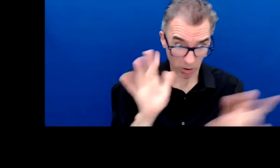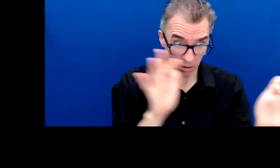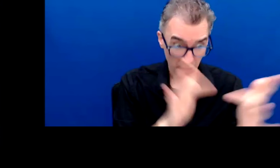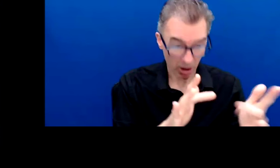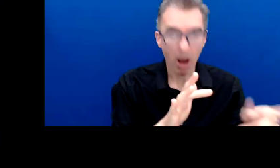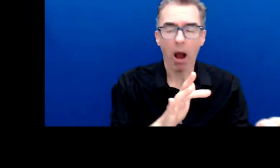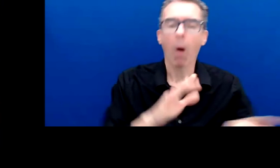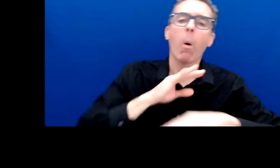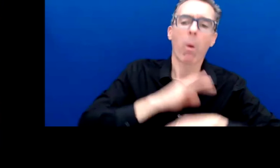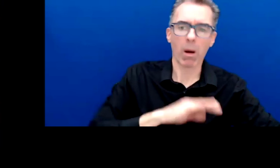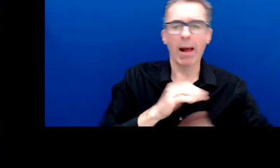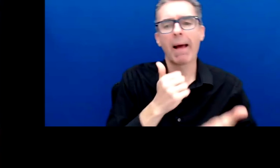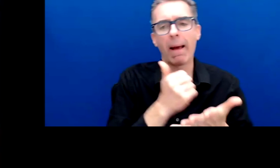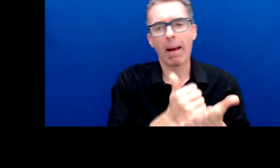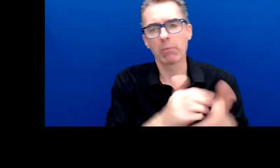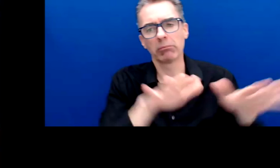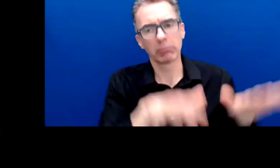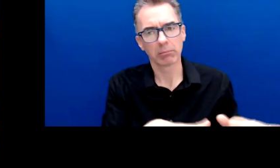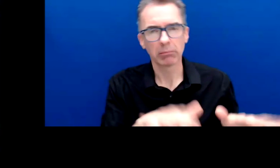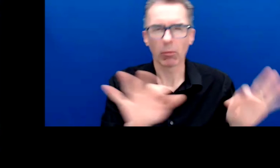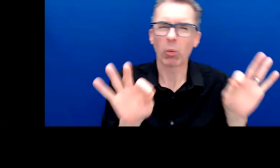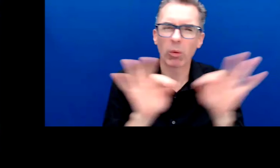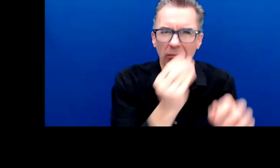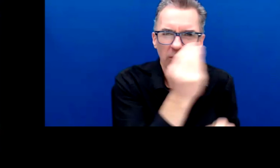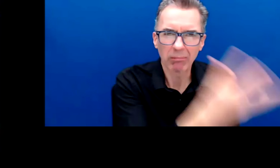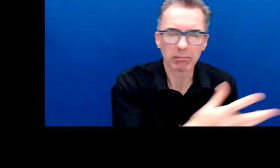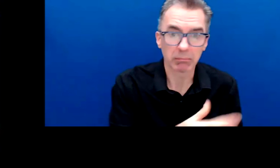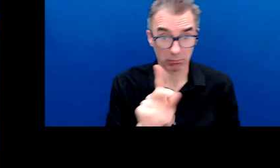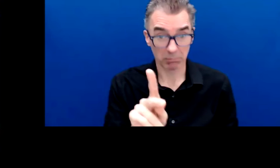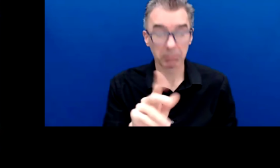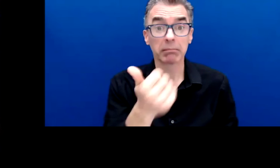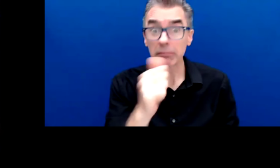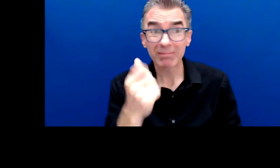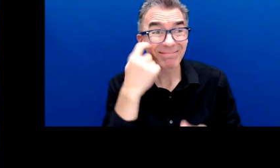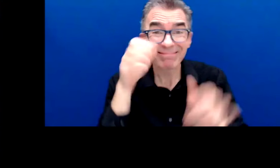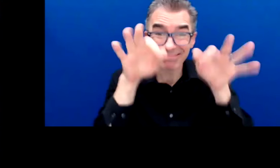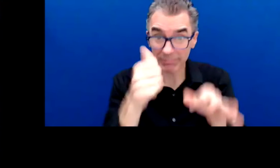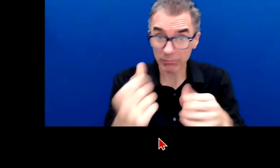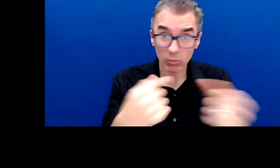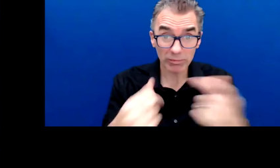Okay. Any questions about what we talked about so far?